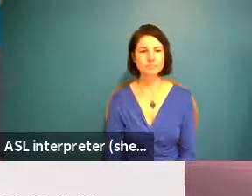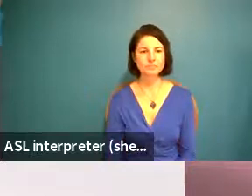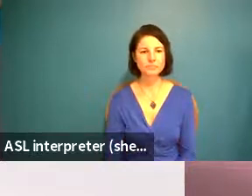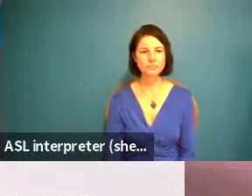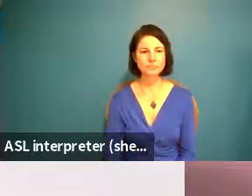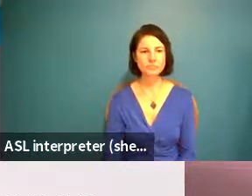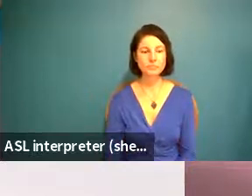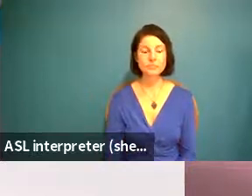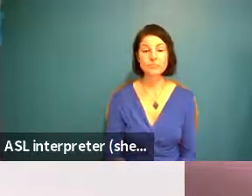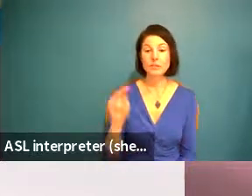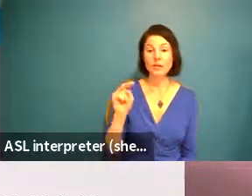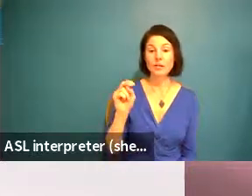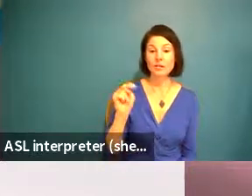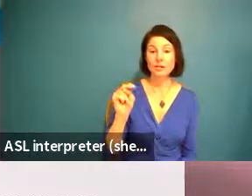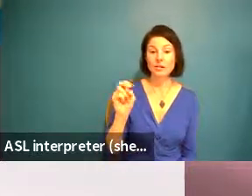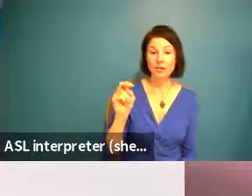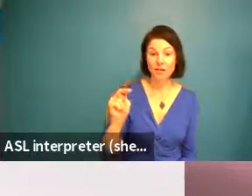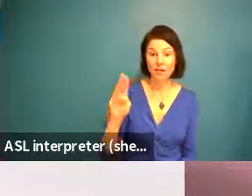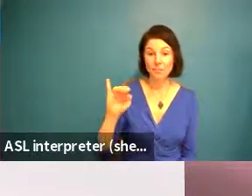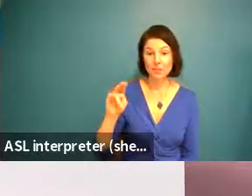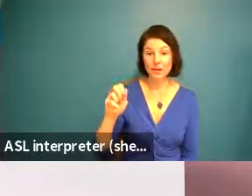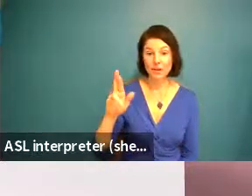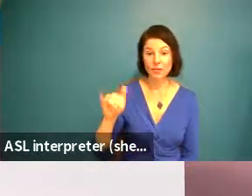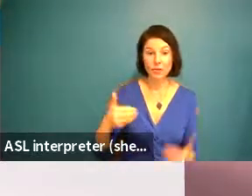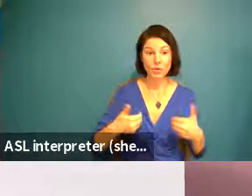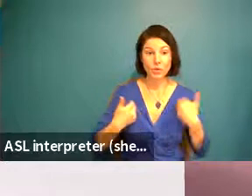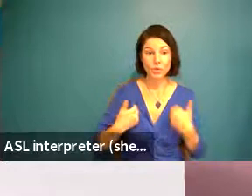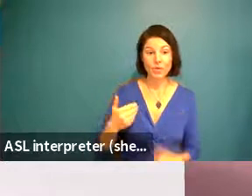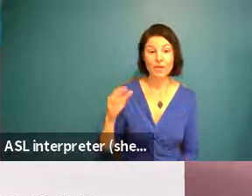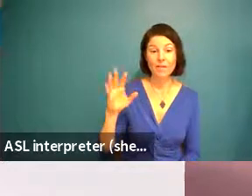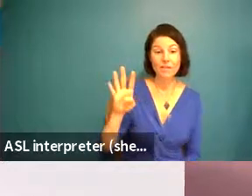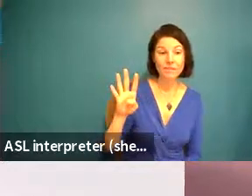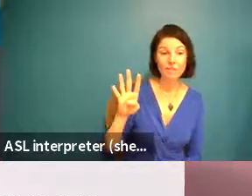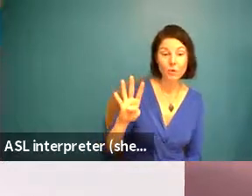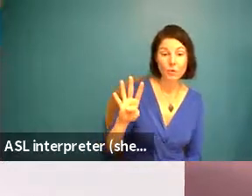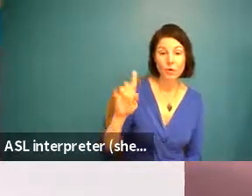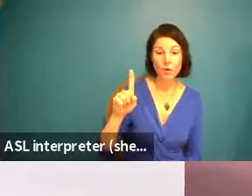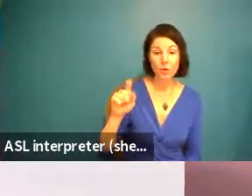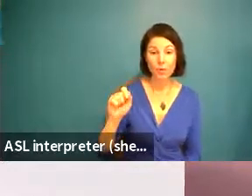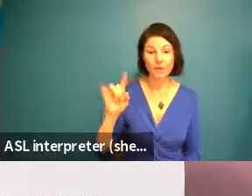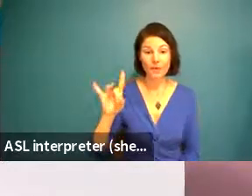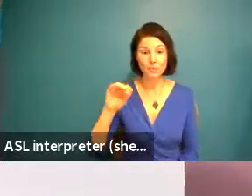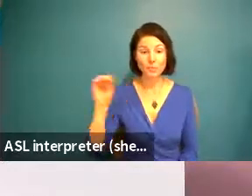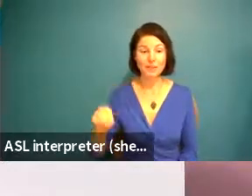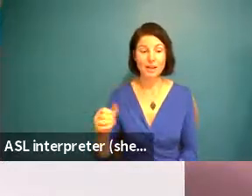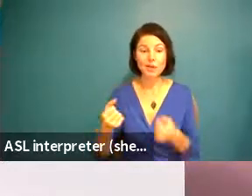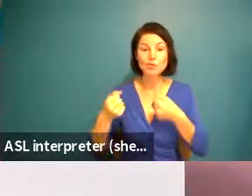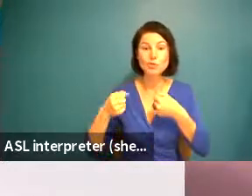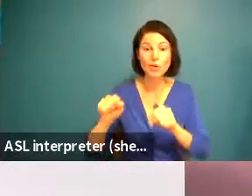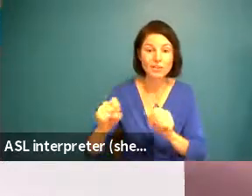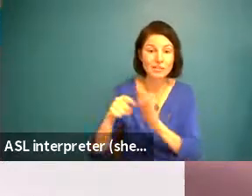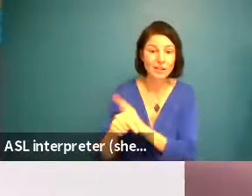binary youth have attempted suicide at some point in their life. And this is youth, okay, this was this survey was in regards to people